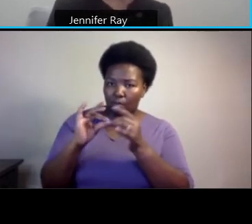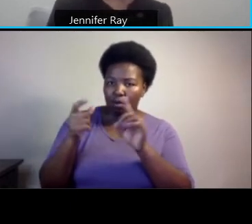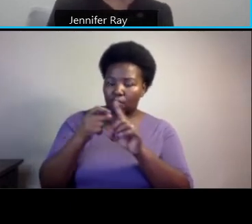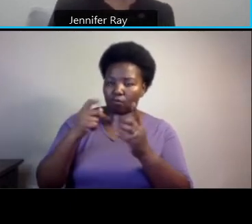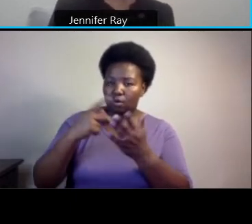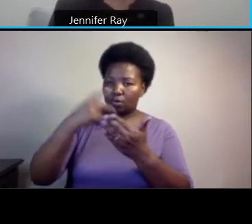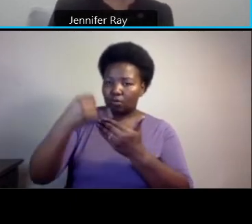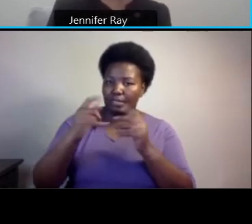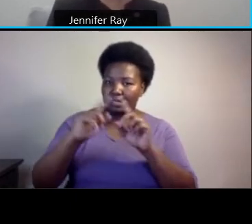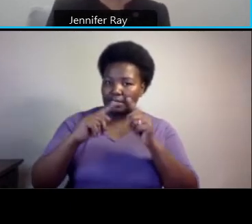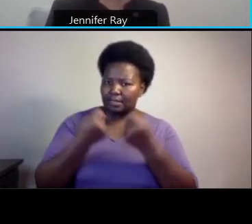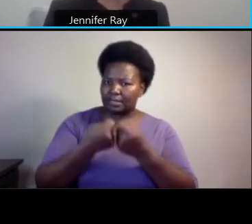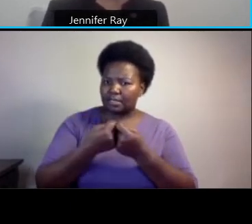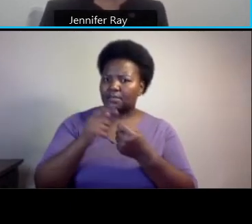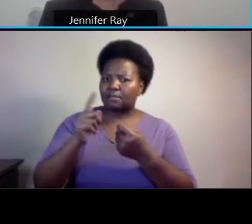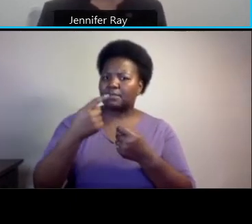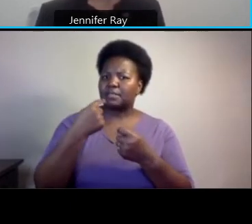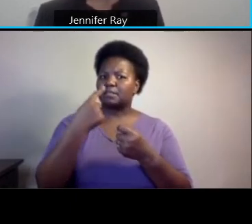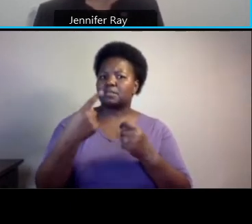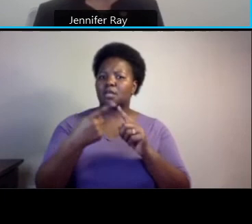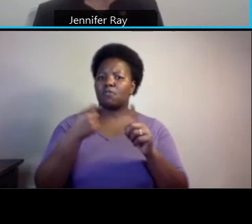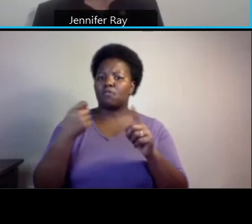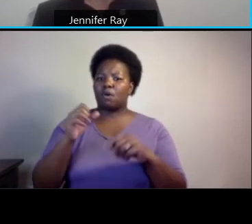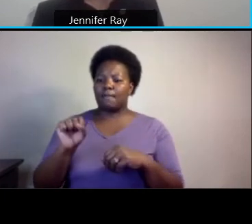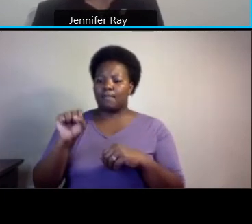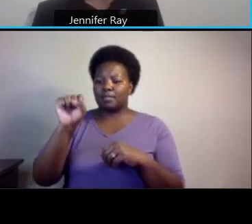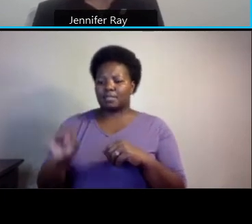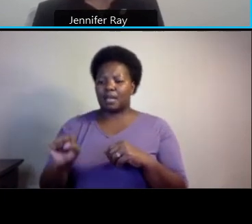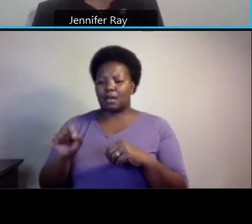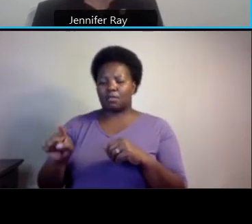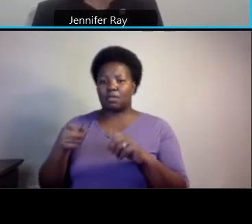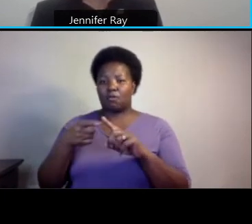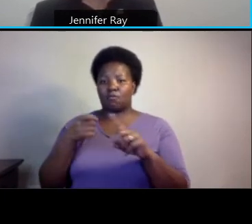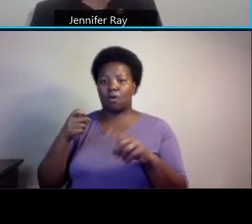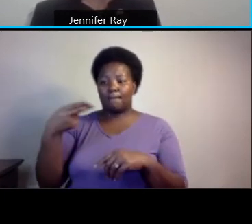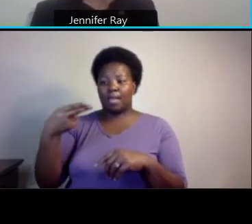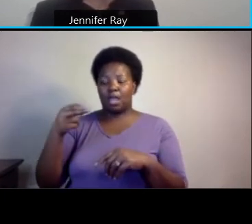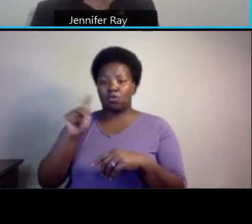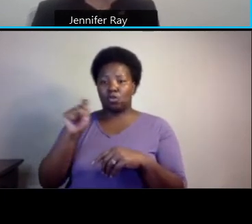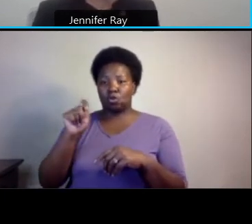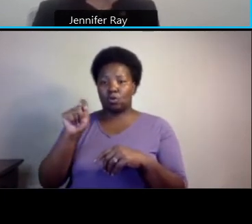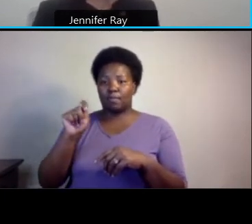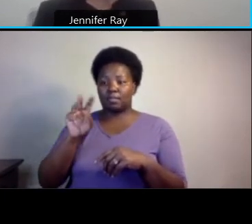for someone coming south from harry thomas way it means crossing the street twice in a block